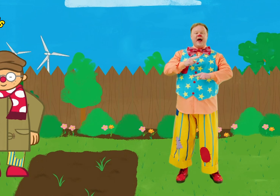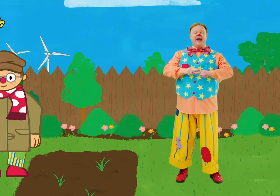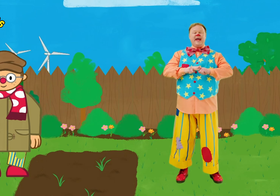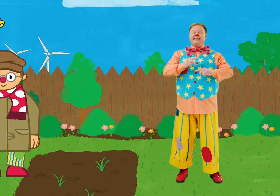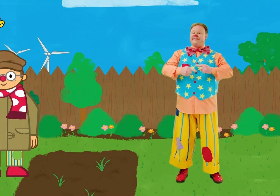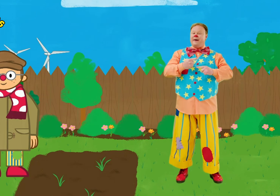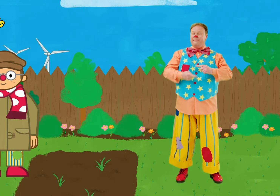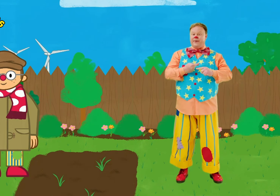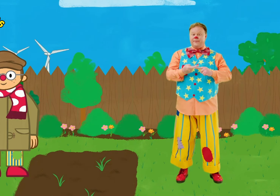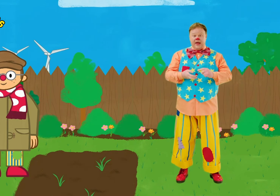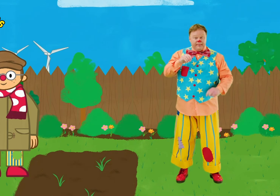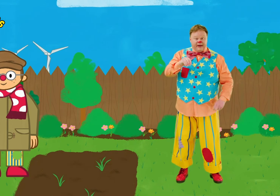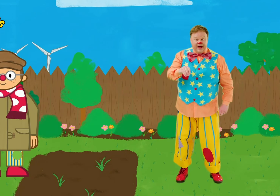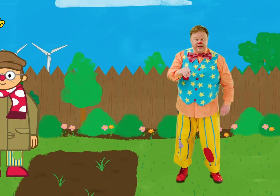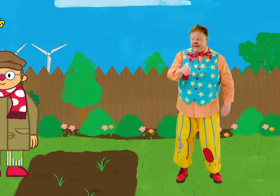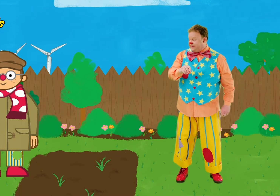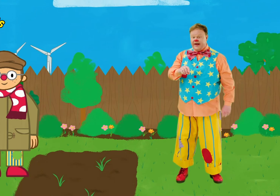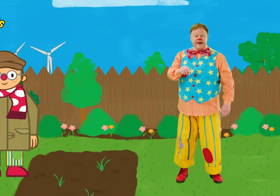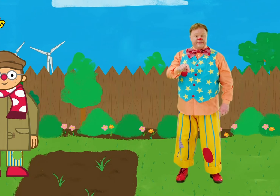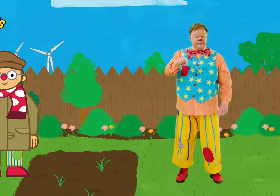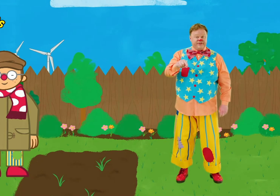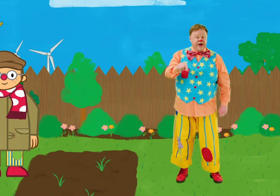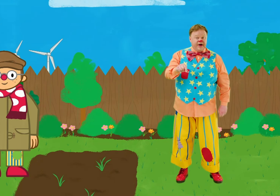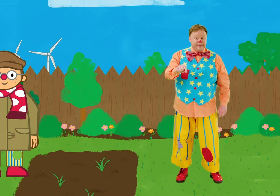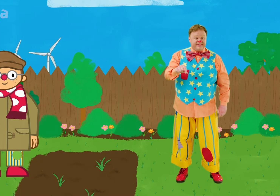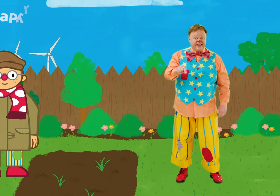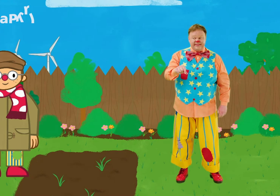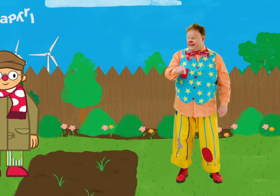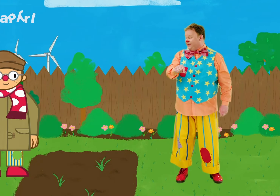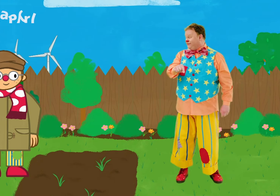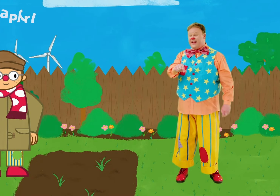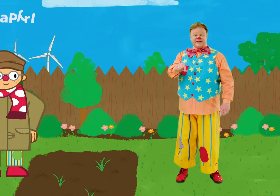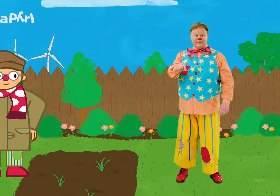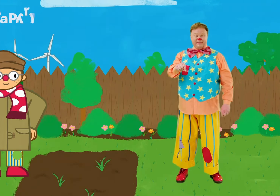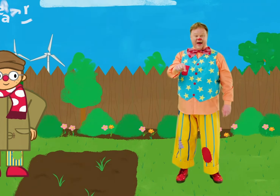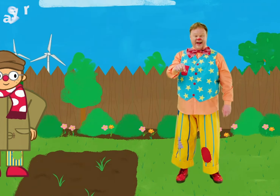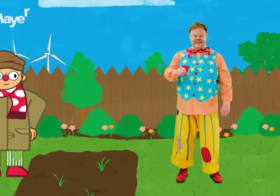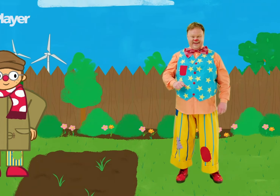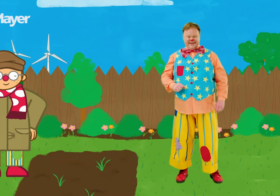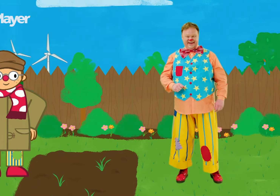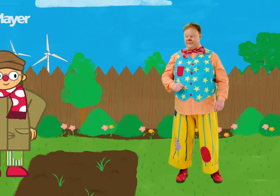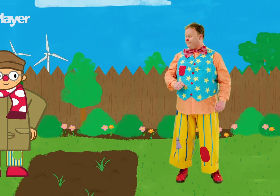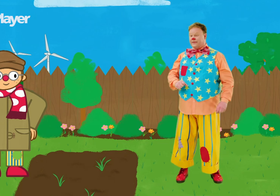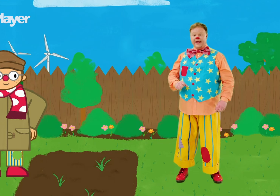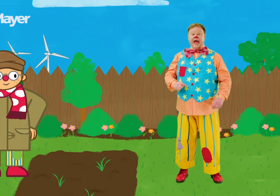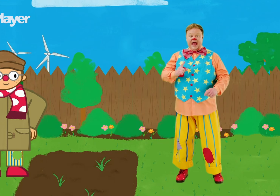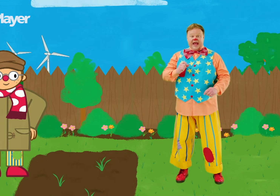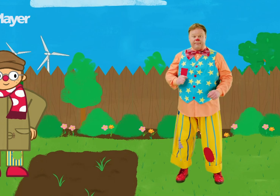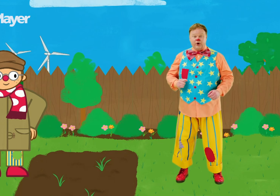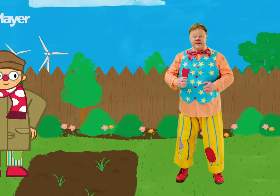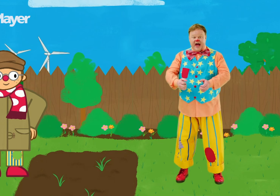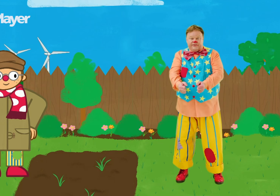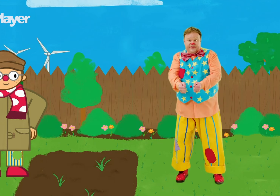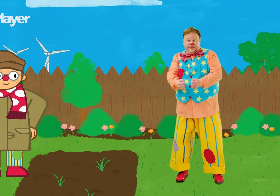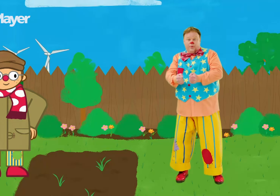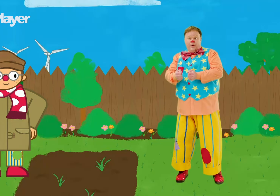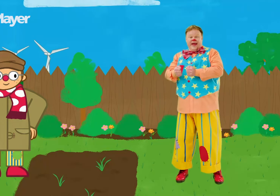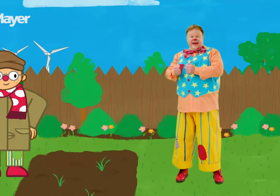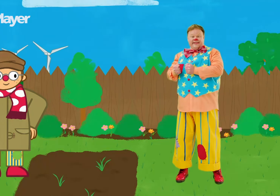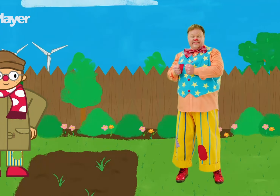grandad tumble planted some turnip seeds in his vegetable patch he pulled out the weeds